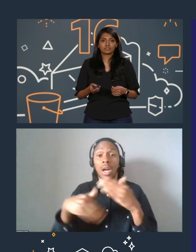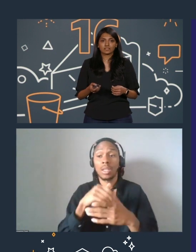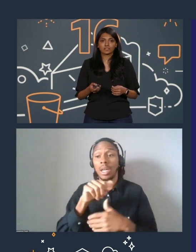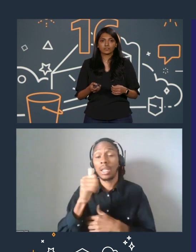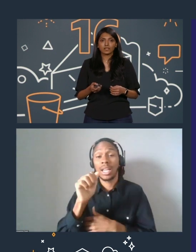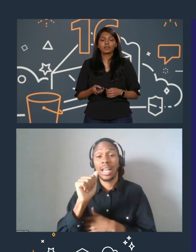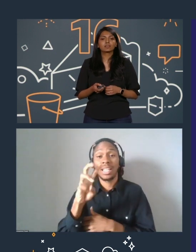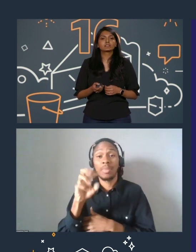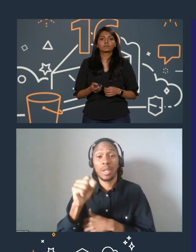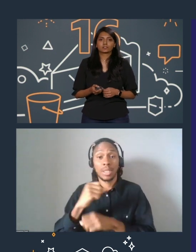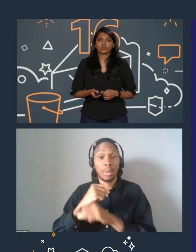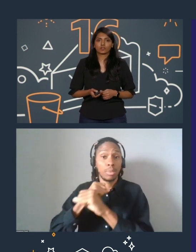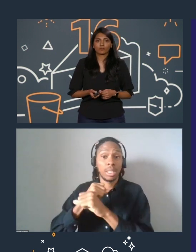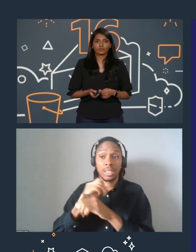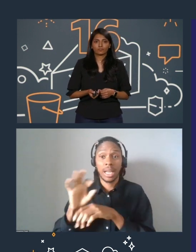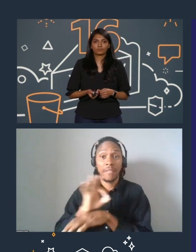discussing today is built on top of.